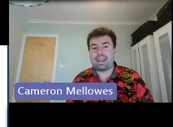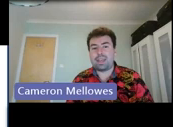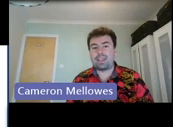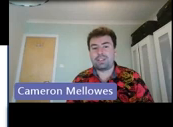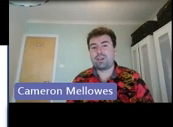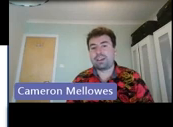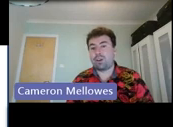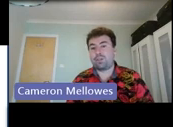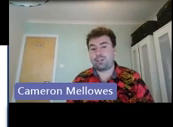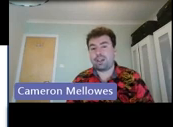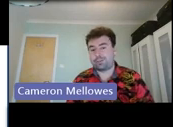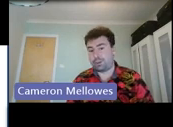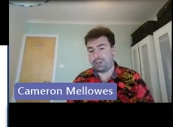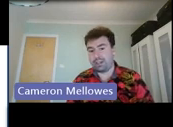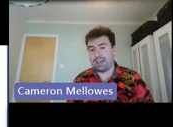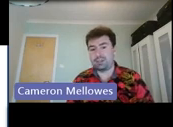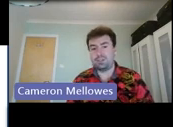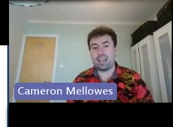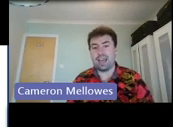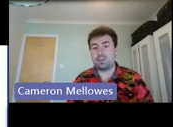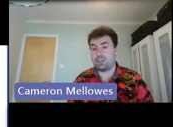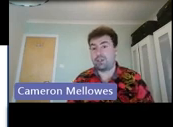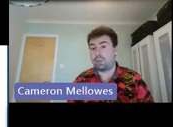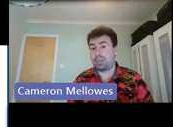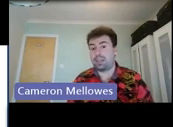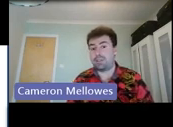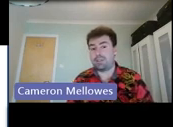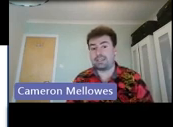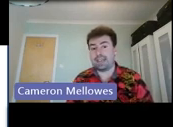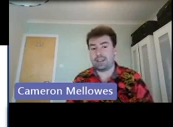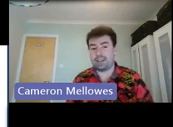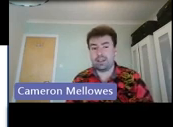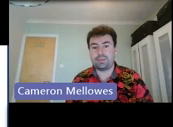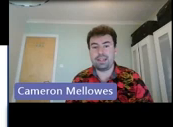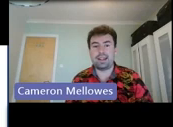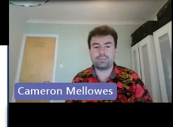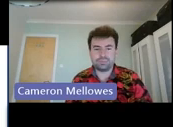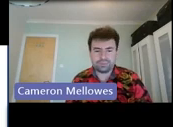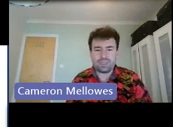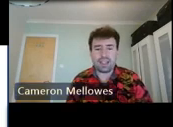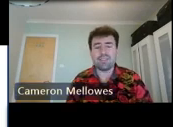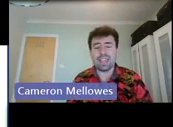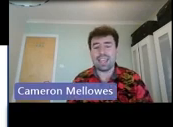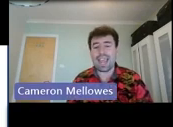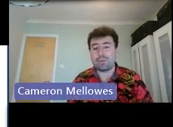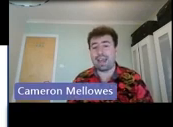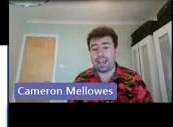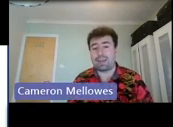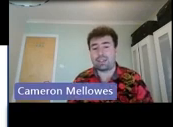pandemic and generated a lot of interest from Community Councils and also the community development sector in particular. And then came the pandemic,